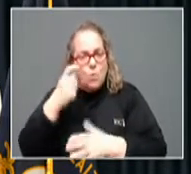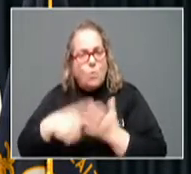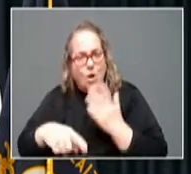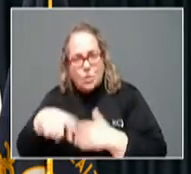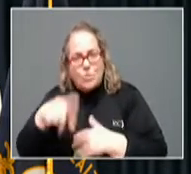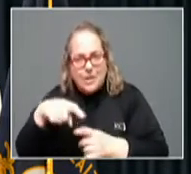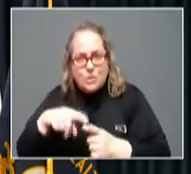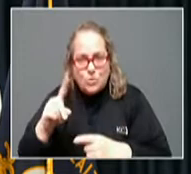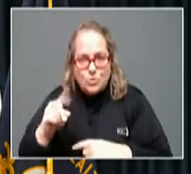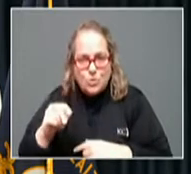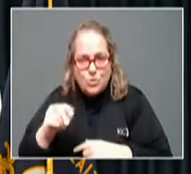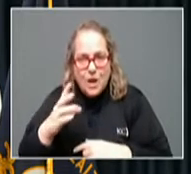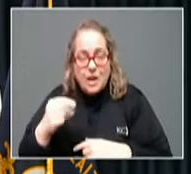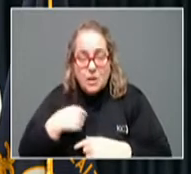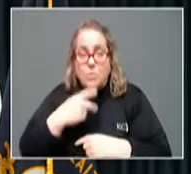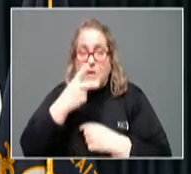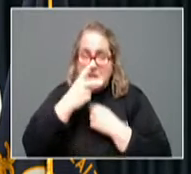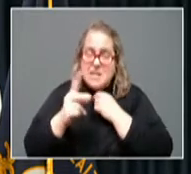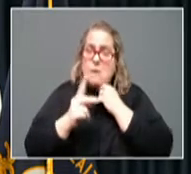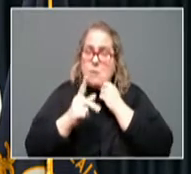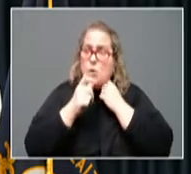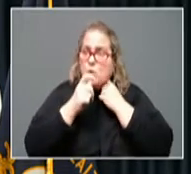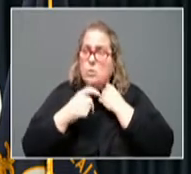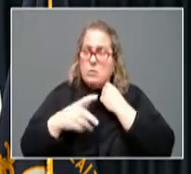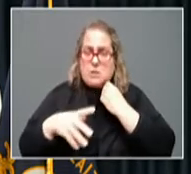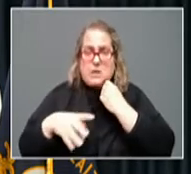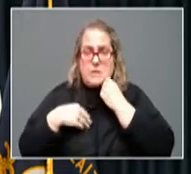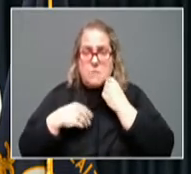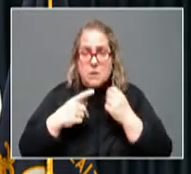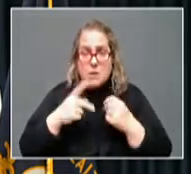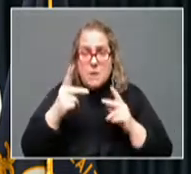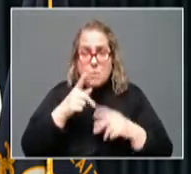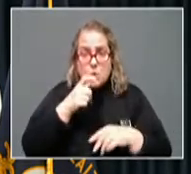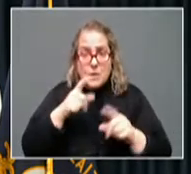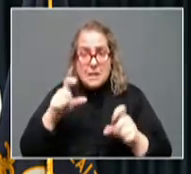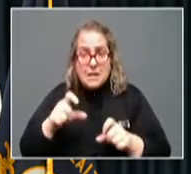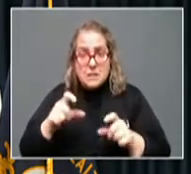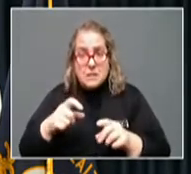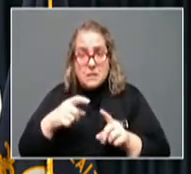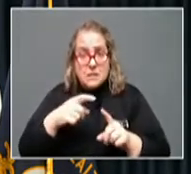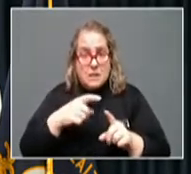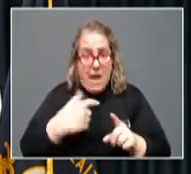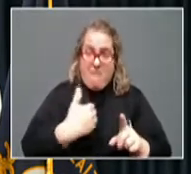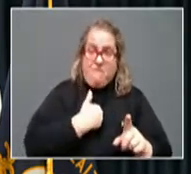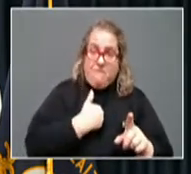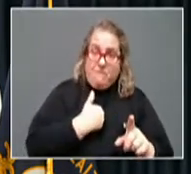compliance by people who who test positive for isolation quarantine, you